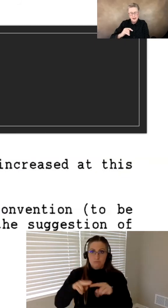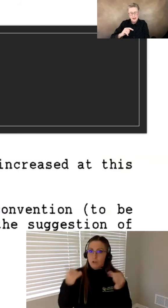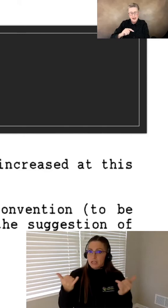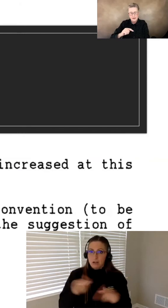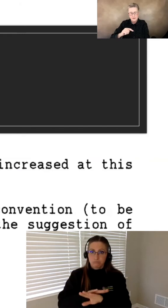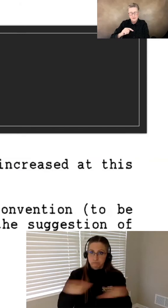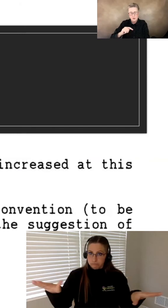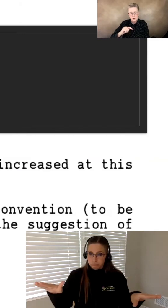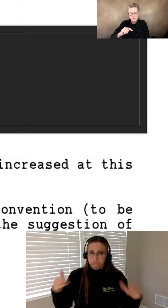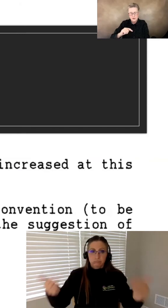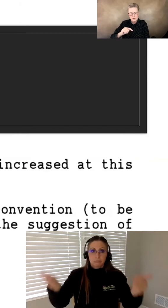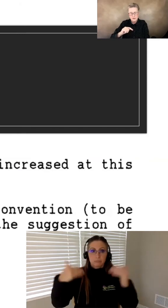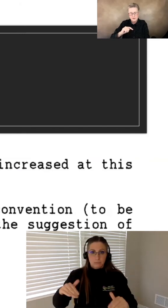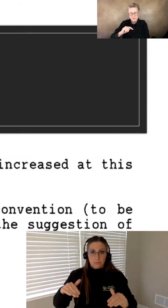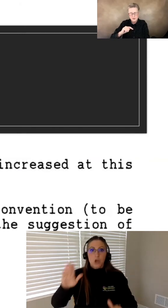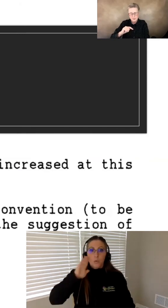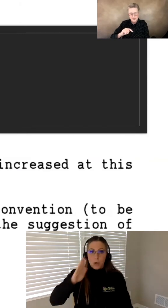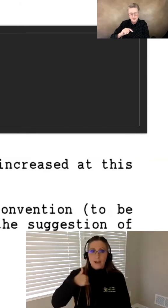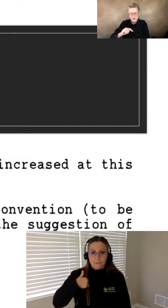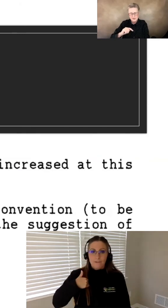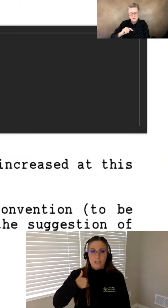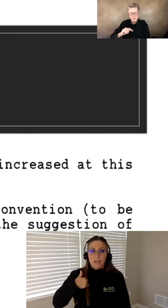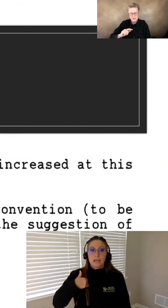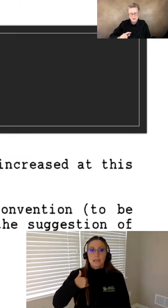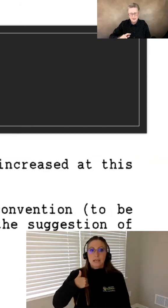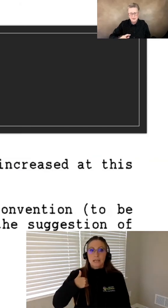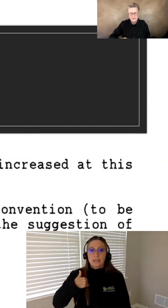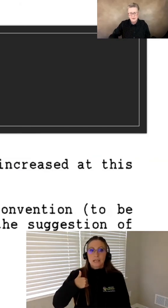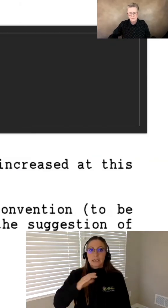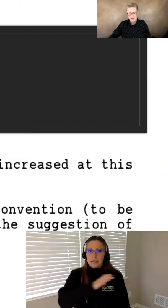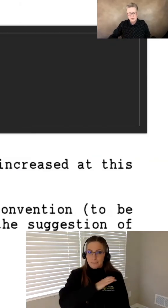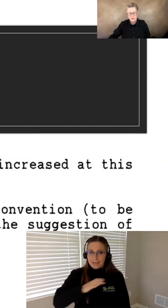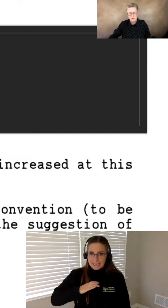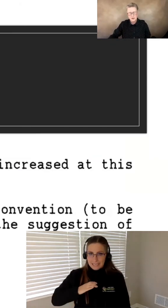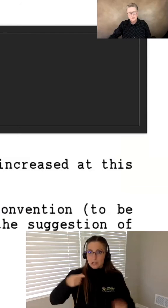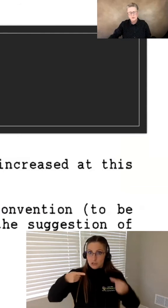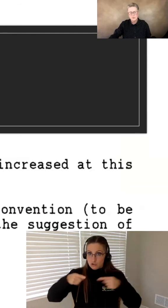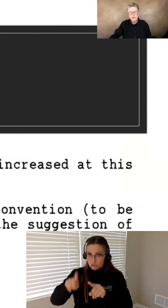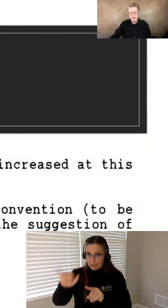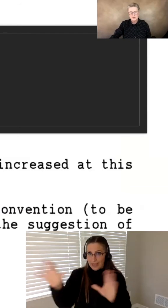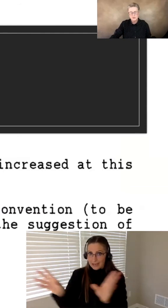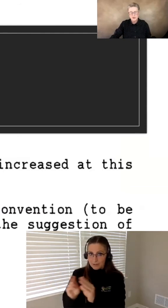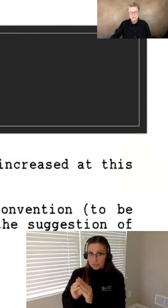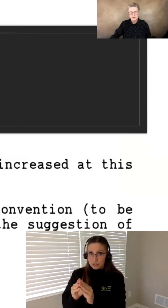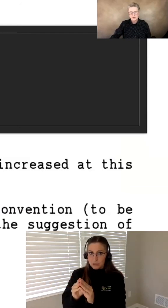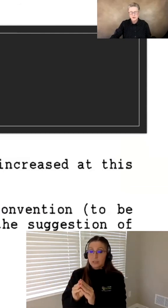and that there will be a committee selected at the convention to be held in Delavan